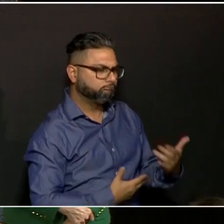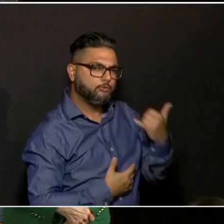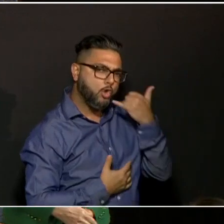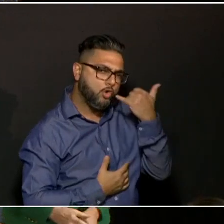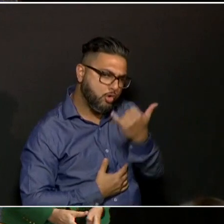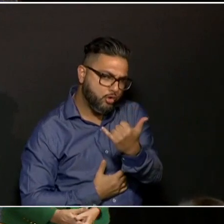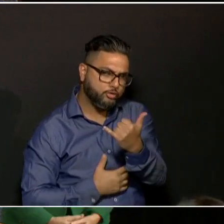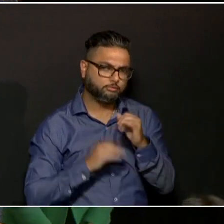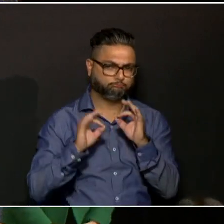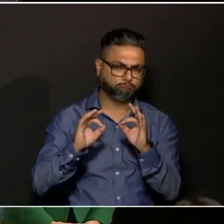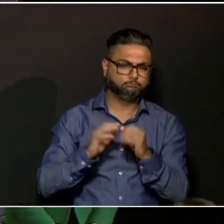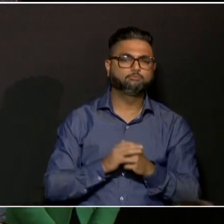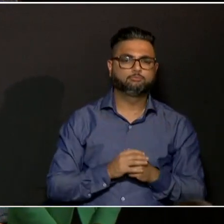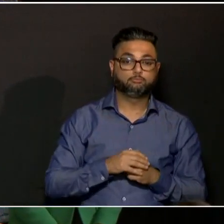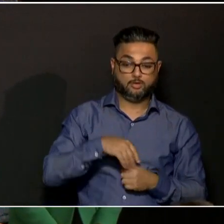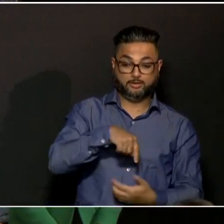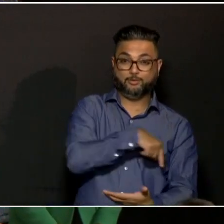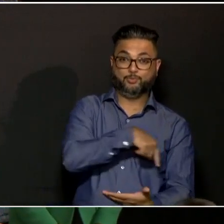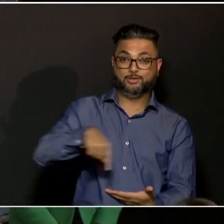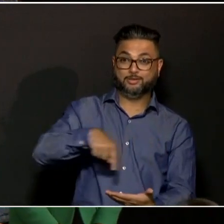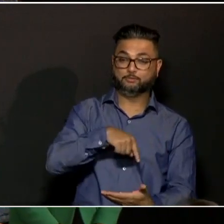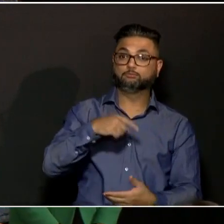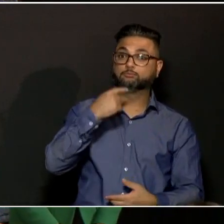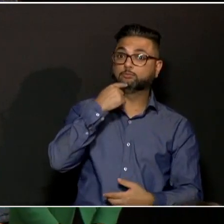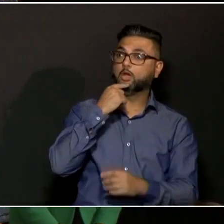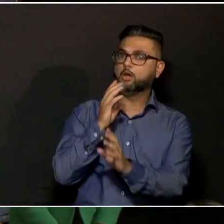thank you for taking the call on Friday. When you said test